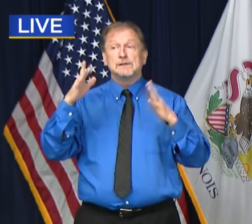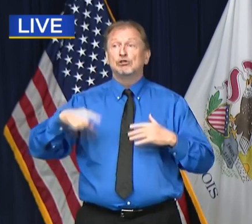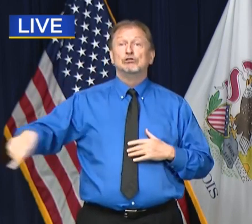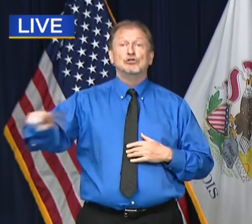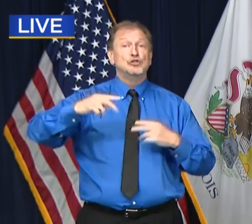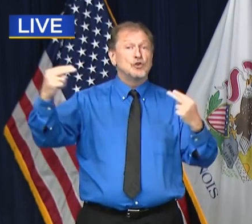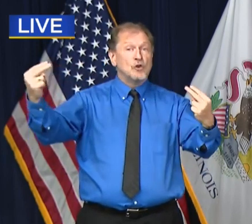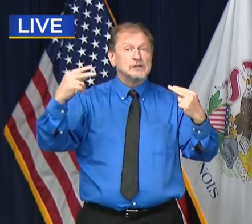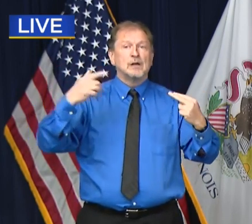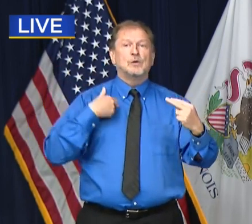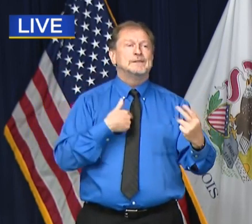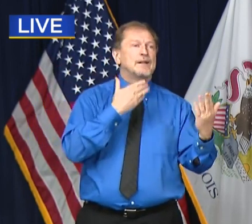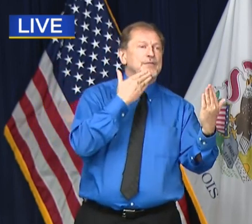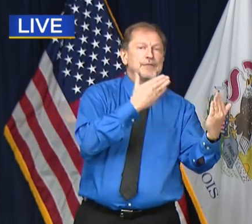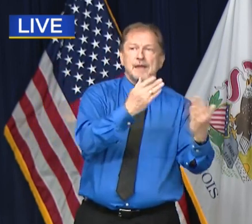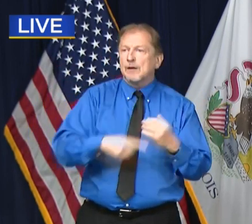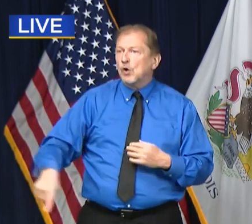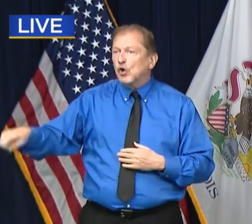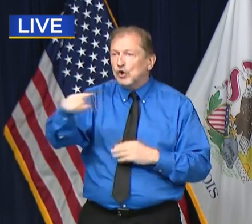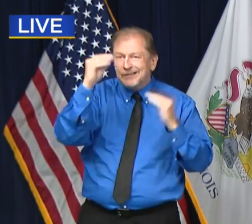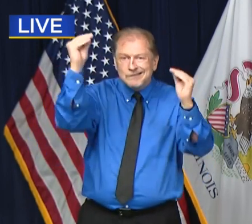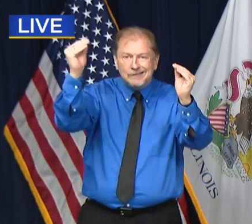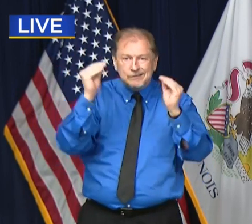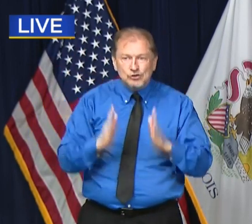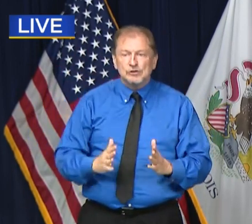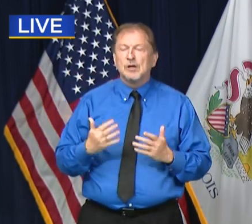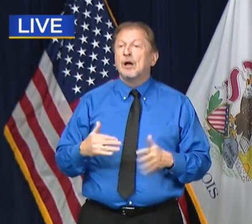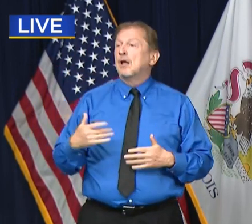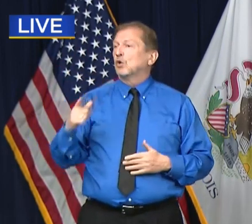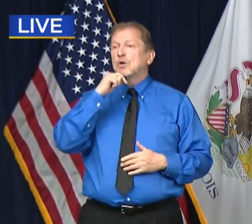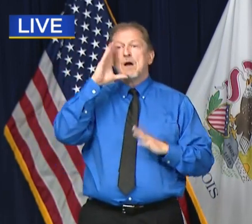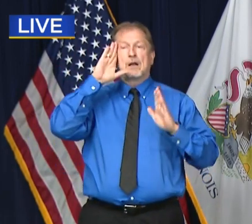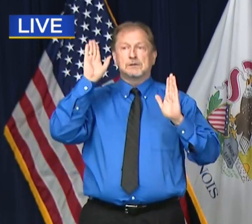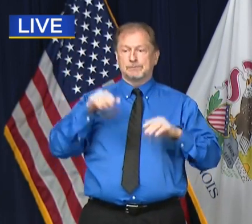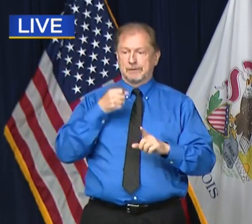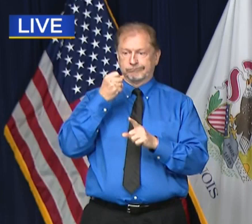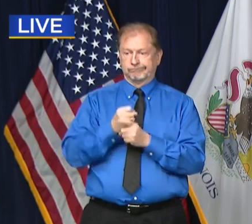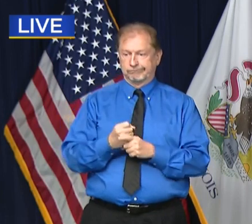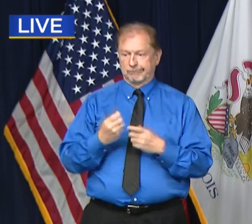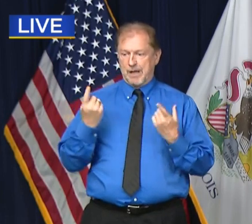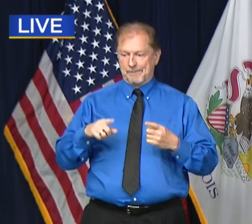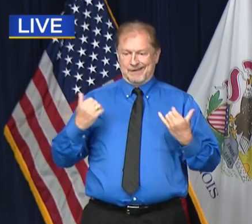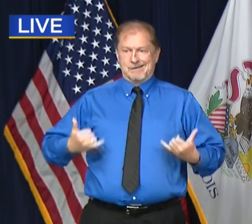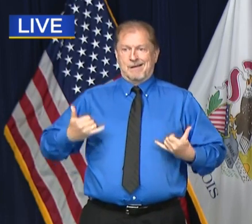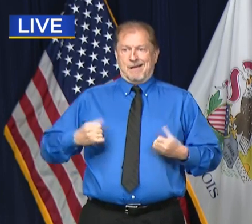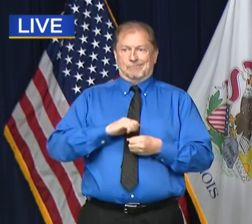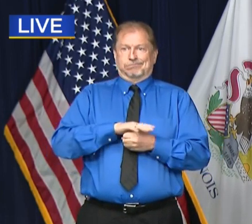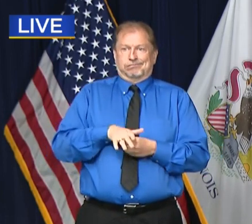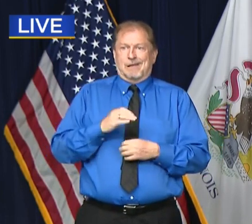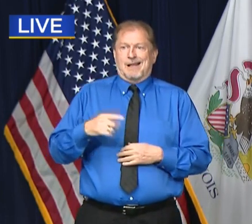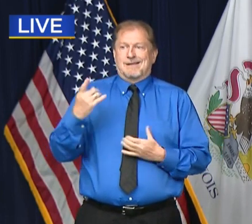CREATIVITY. I AM SO GRATEFUL TO THEM TO ALL THE EDUCATORS WATCHING THANK YOU